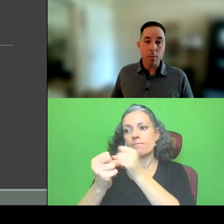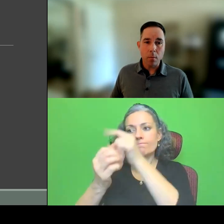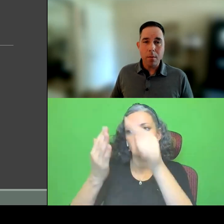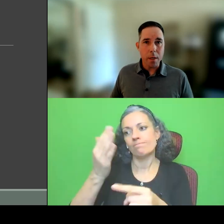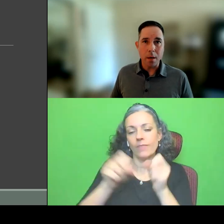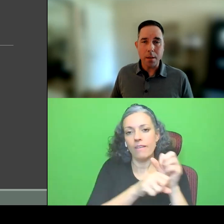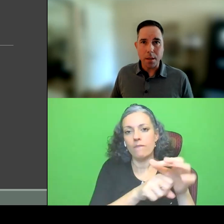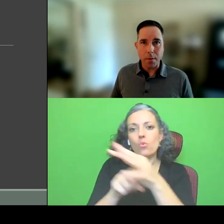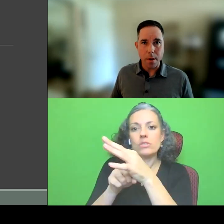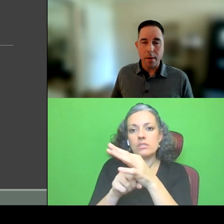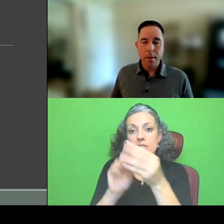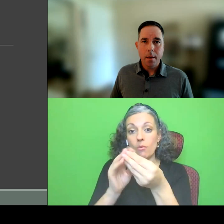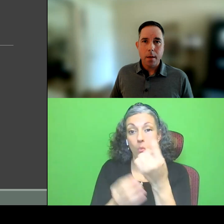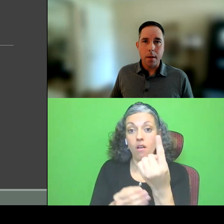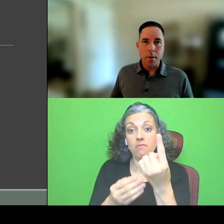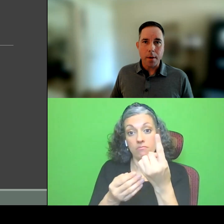Number one, we acknowledge that they're there.